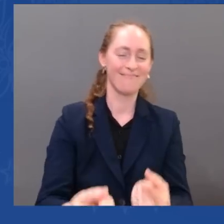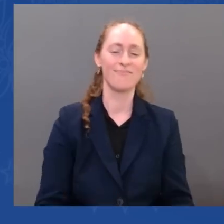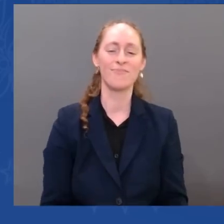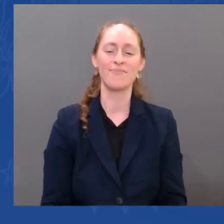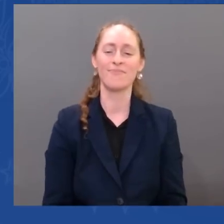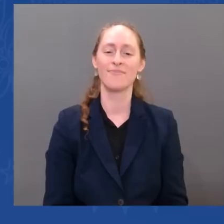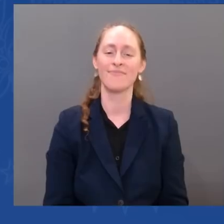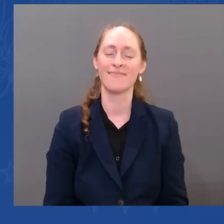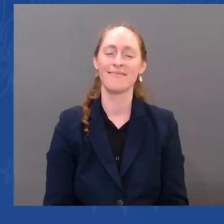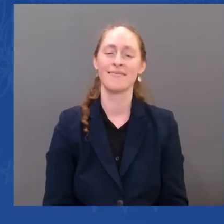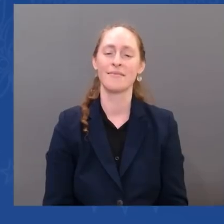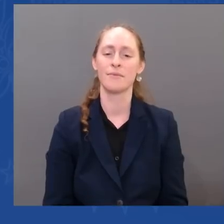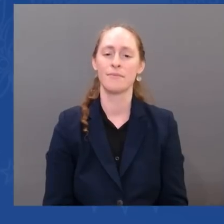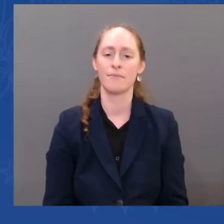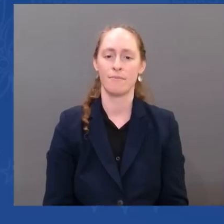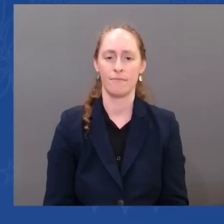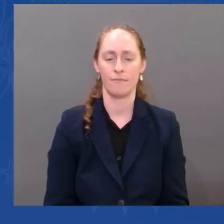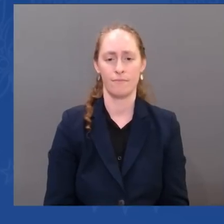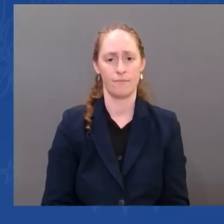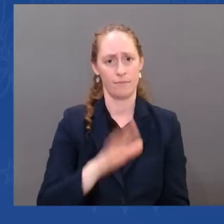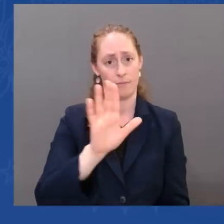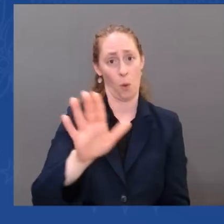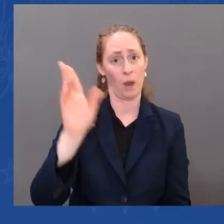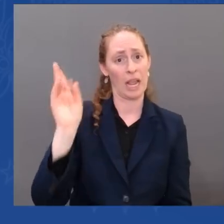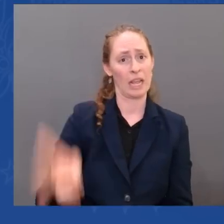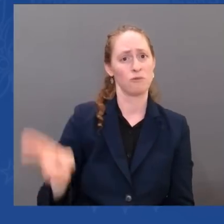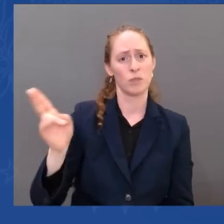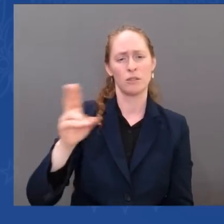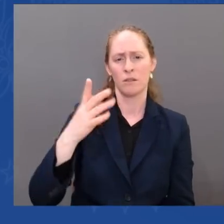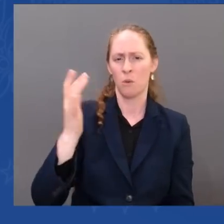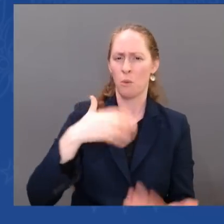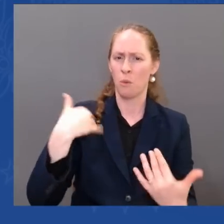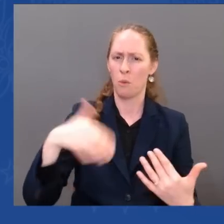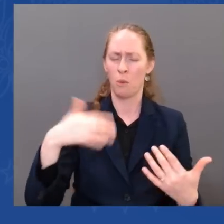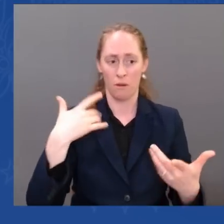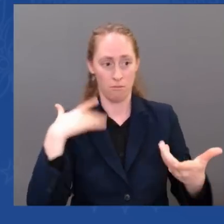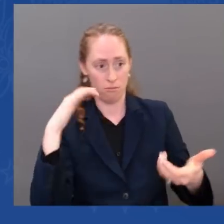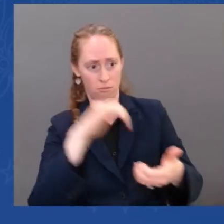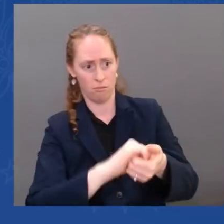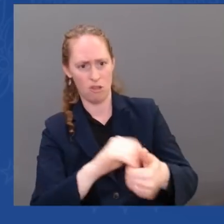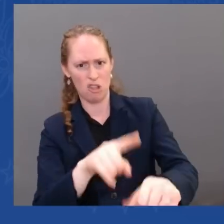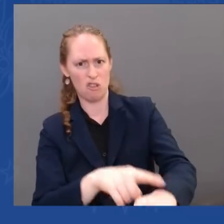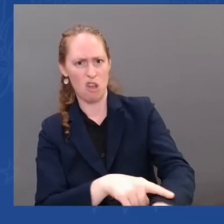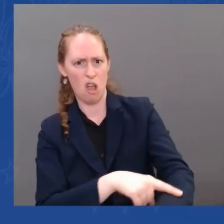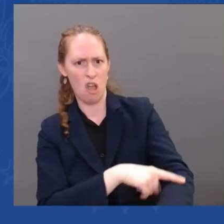and how we share so much together -- a chance to look to the future that we're going to build together.